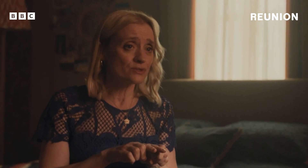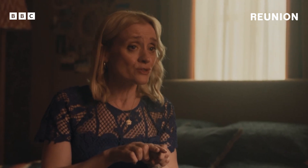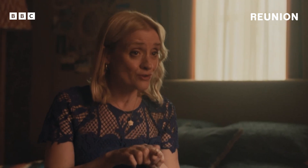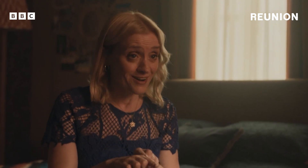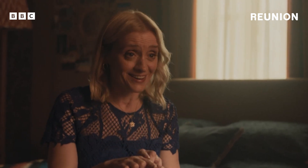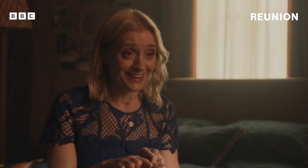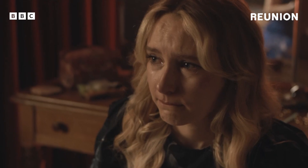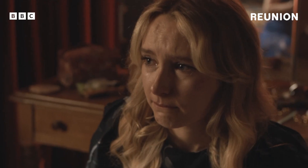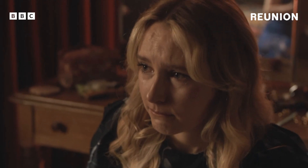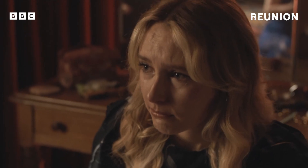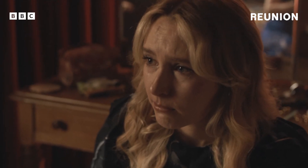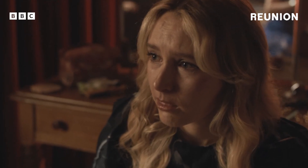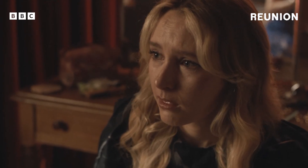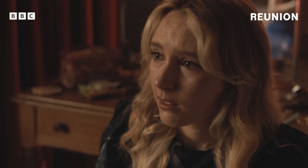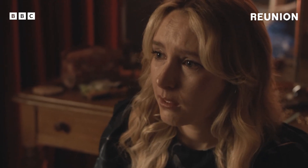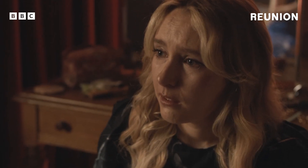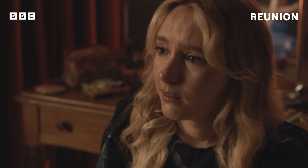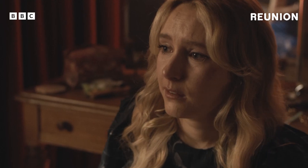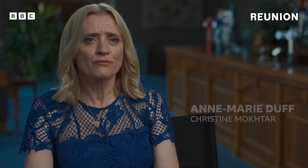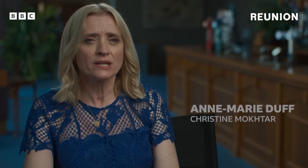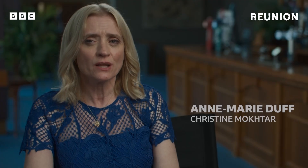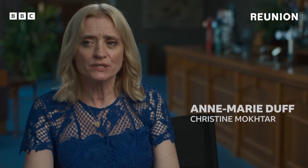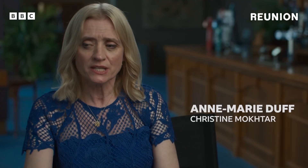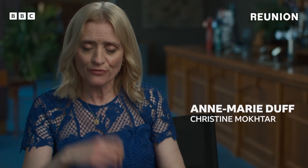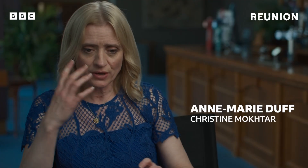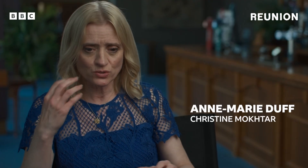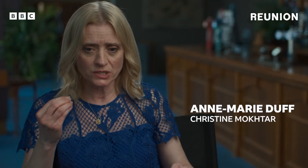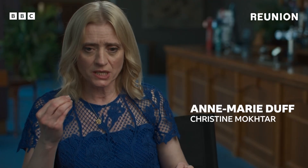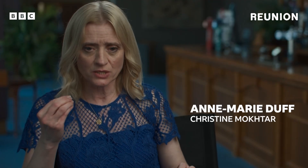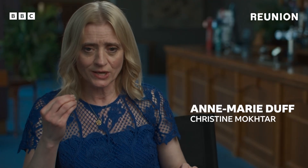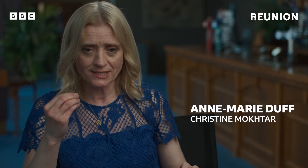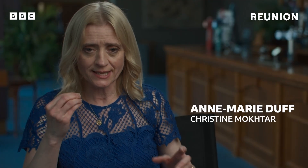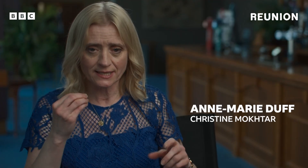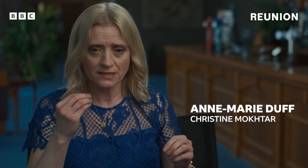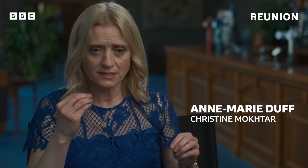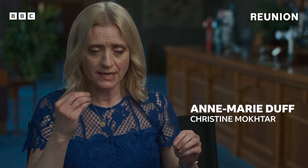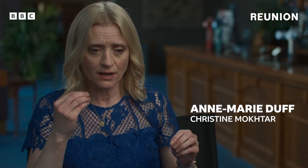To try. I’ve really loved it. And it's very interesting translating and saying,